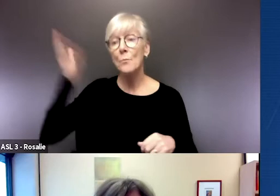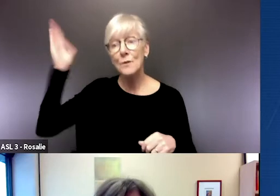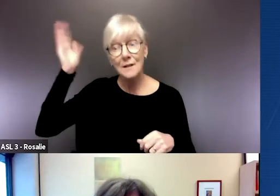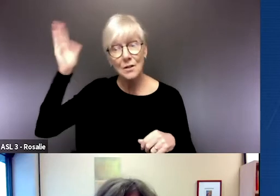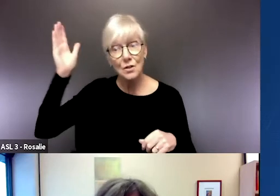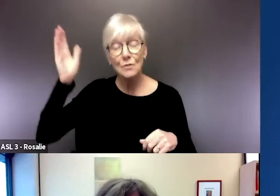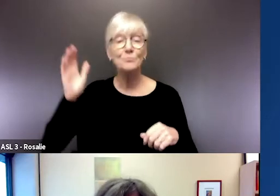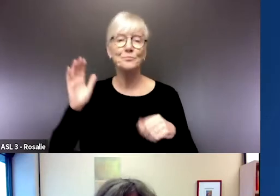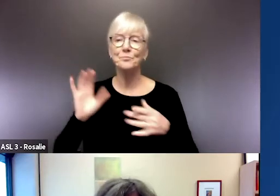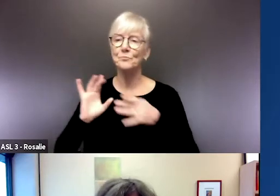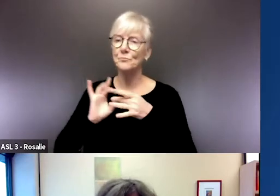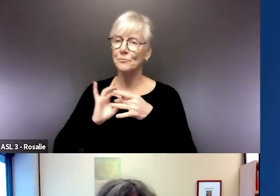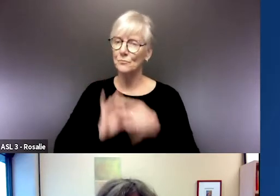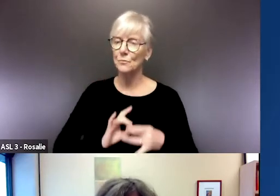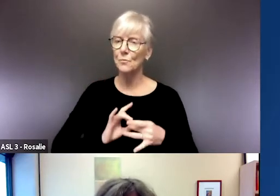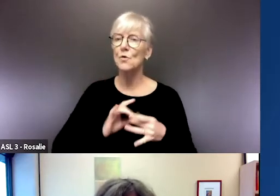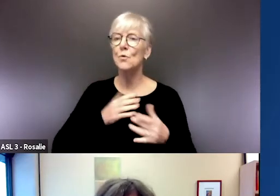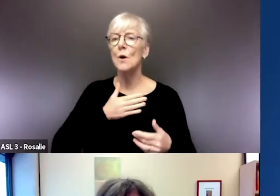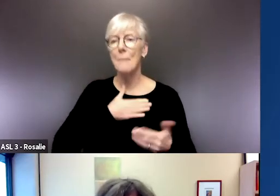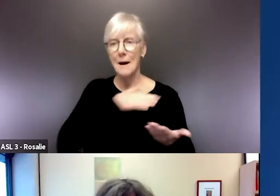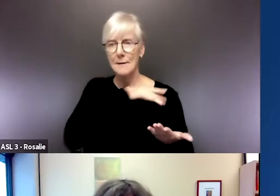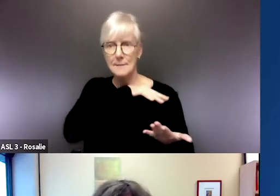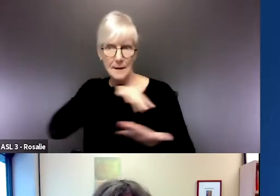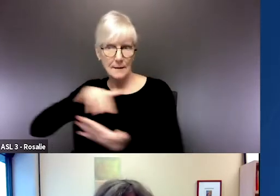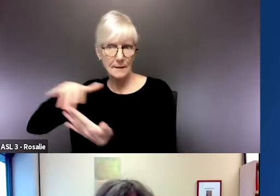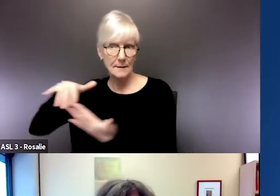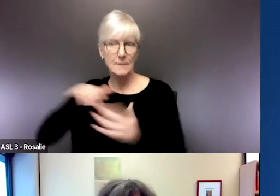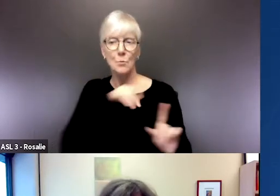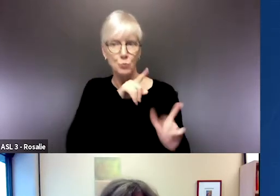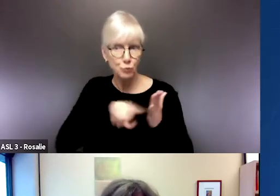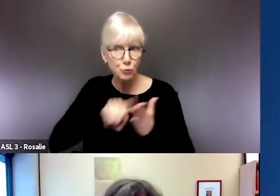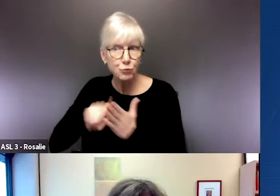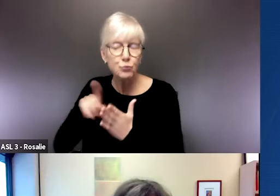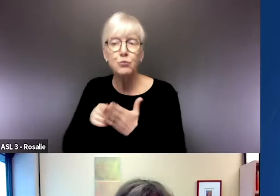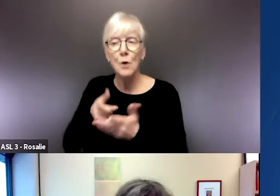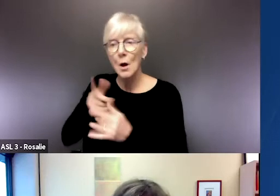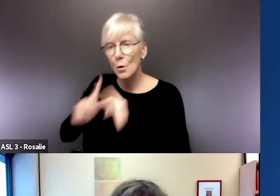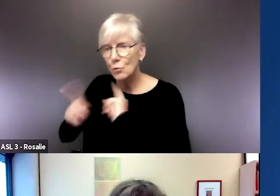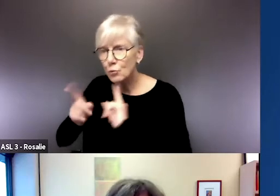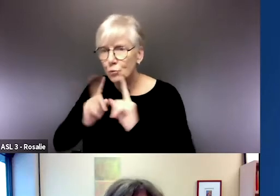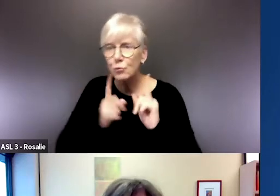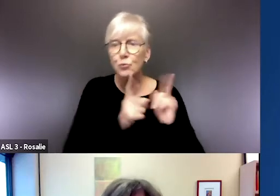as a result of several studies conducted with workers who had been absent due to mental health